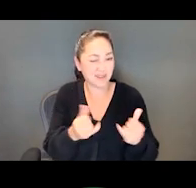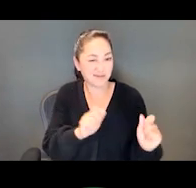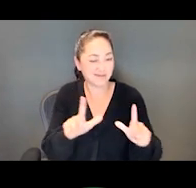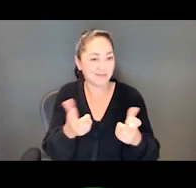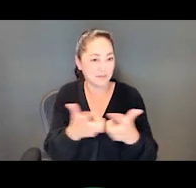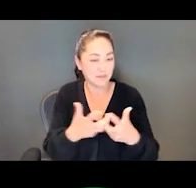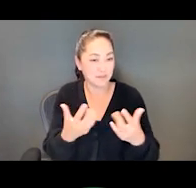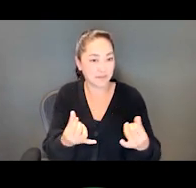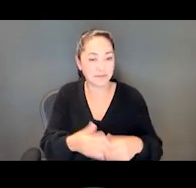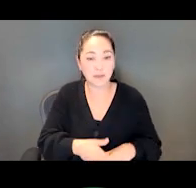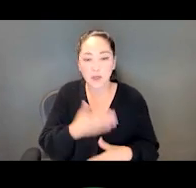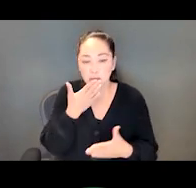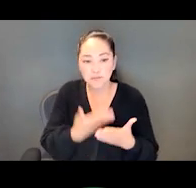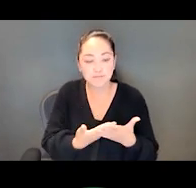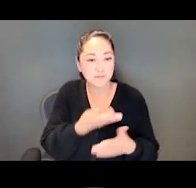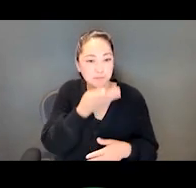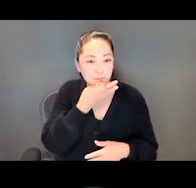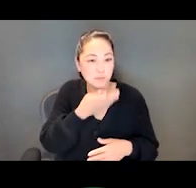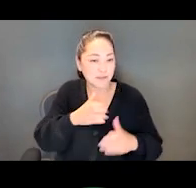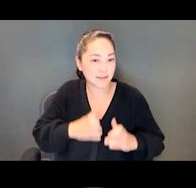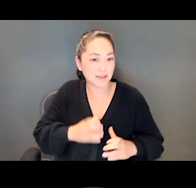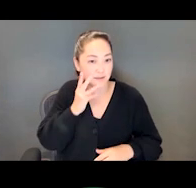talking about buildings or we're talking about training.